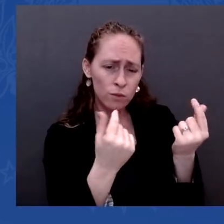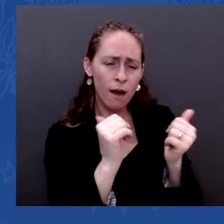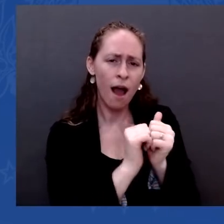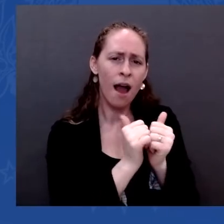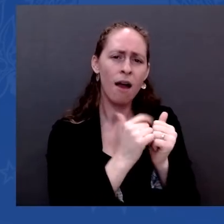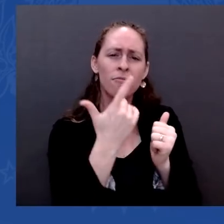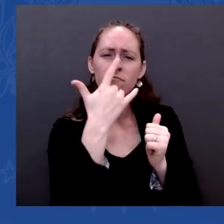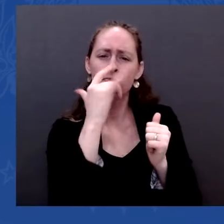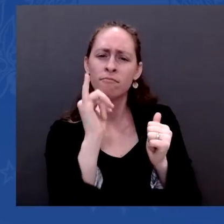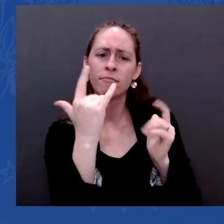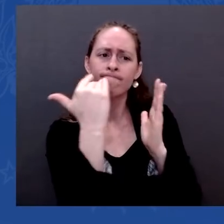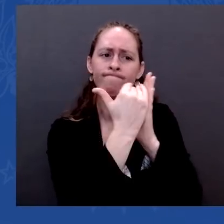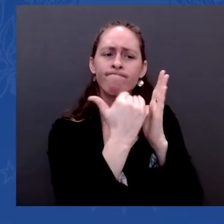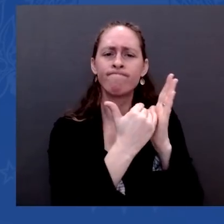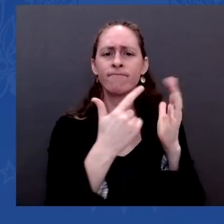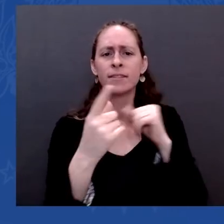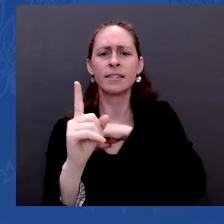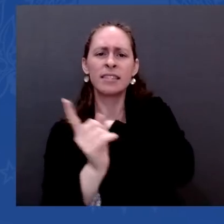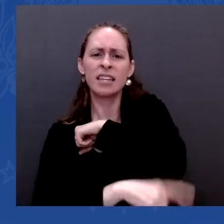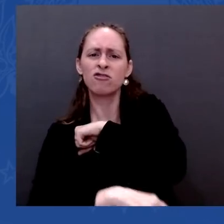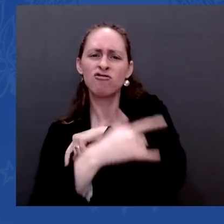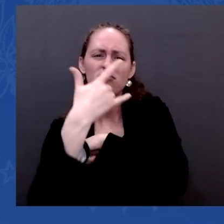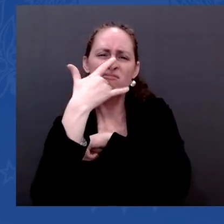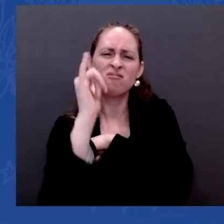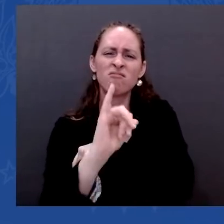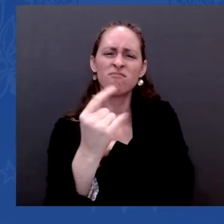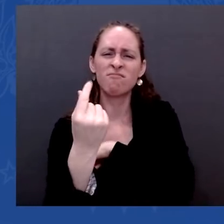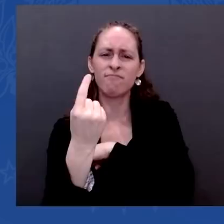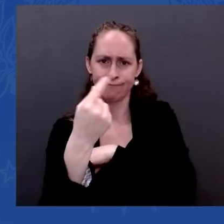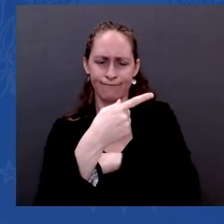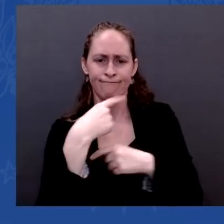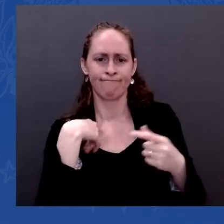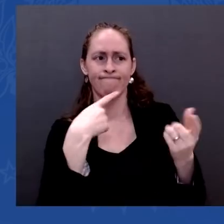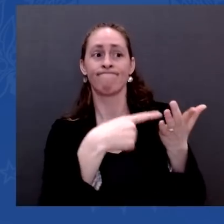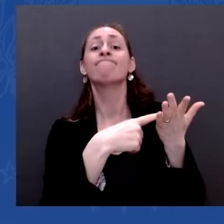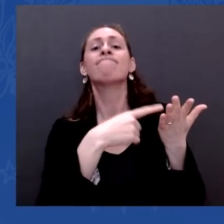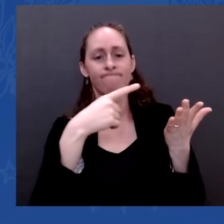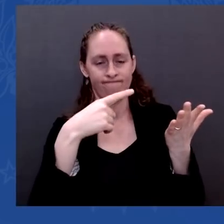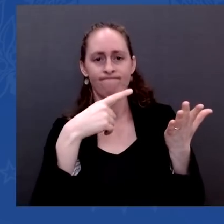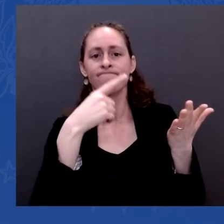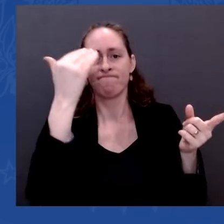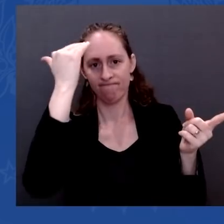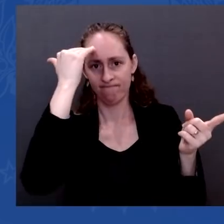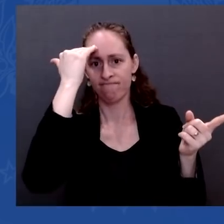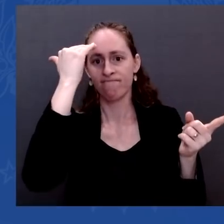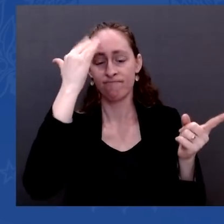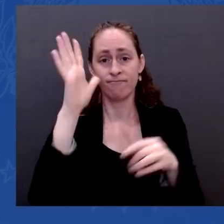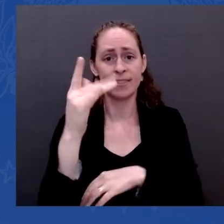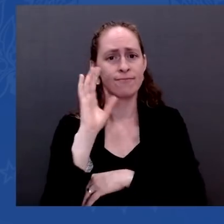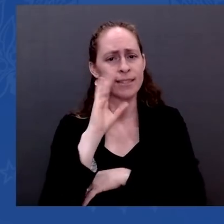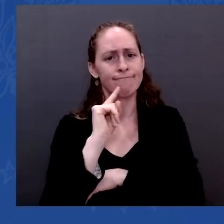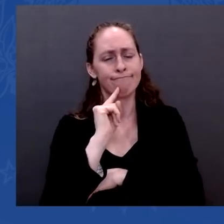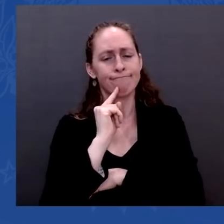and impose swift and severe consequences if Russia violates Ukraine's sovereignty and its territorial integrity.